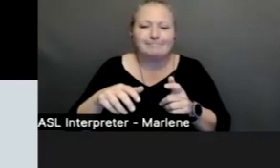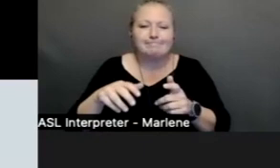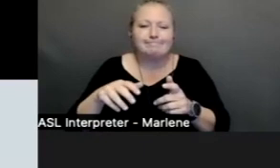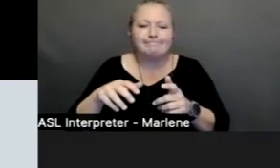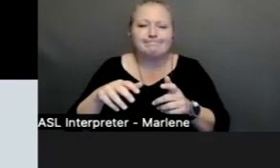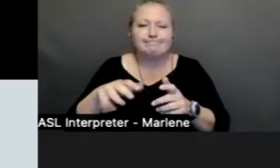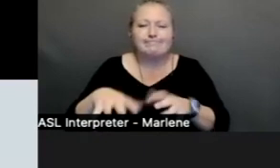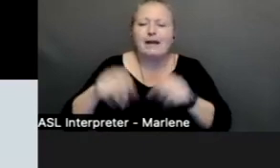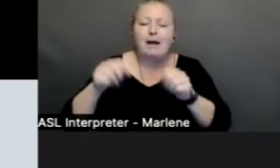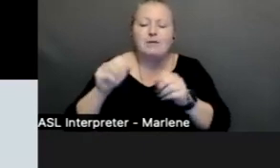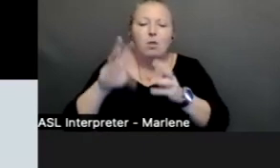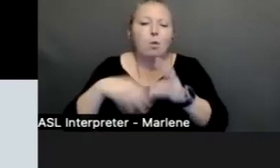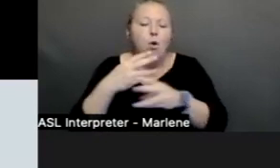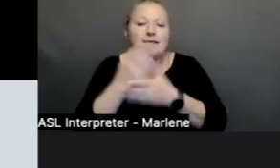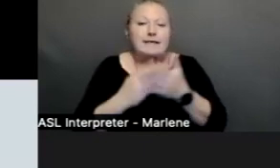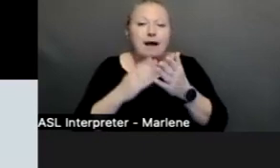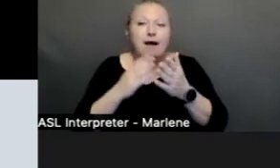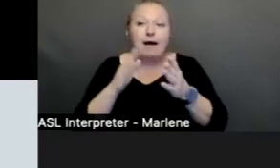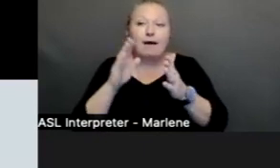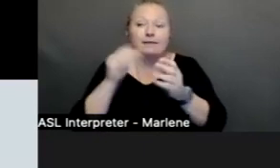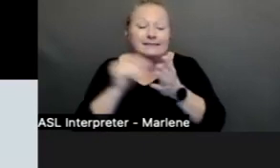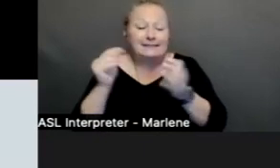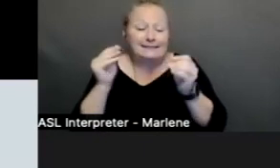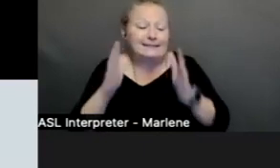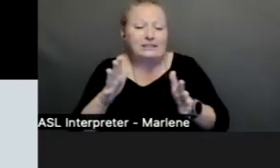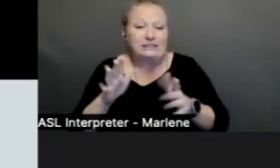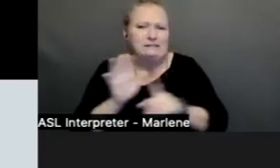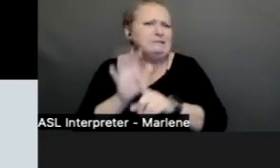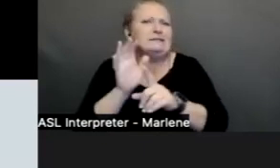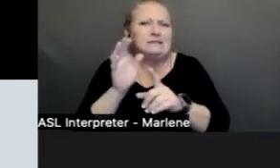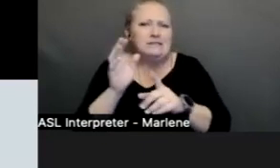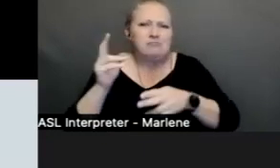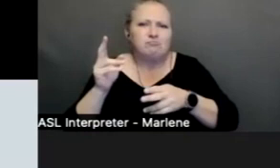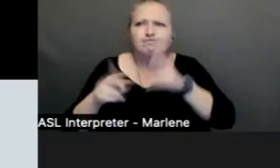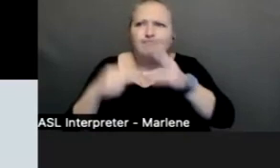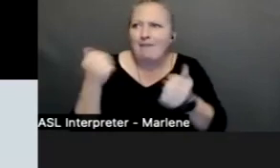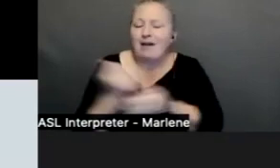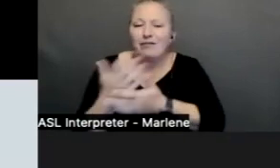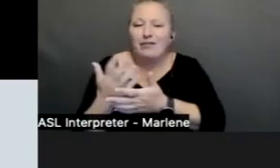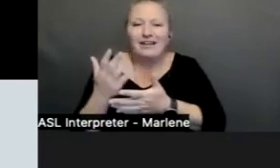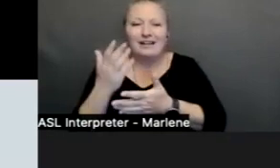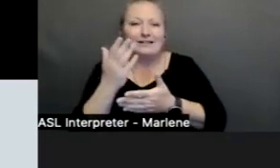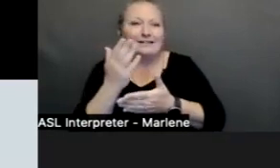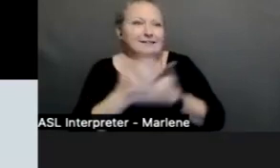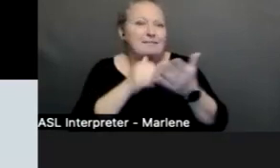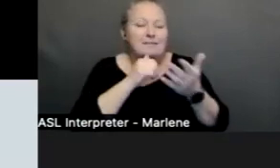some teachers are really pushing the envelope, and some aren't, but they have all everything else. And so you have disparities there, you know, especially if one picture,